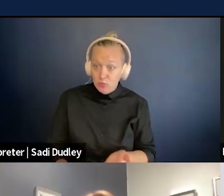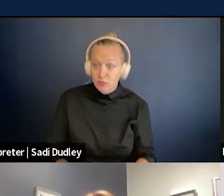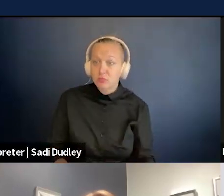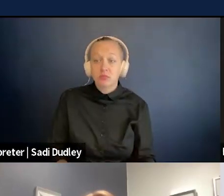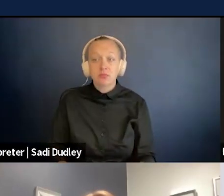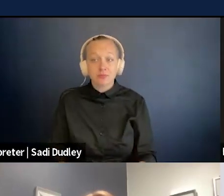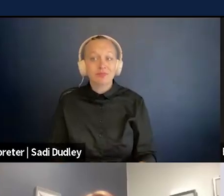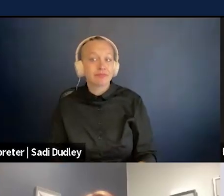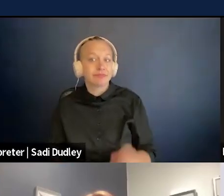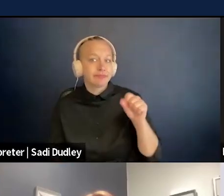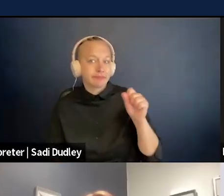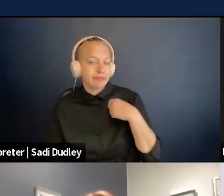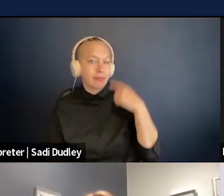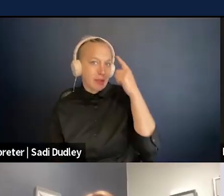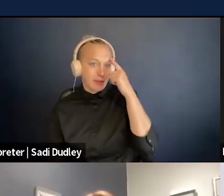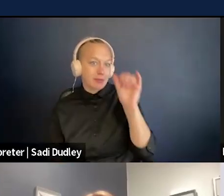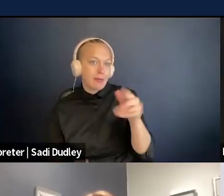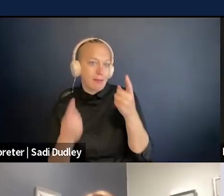Yeah, I think there is some of that, too.